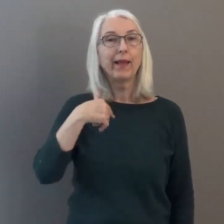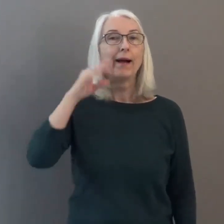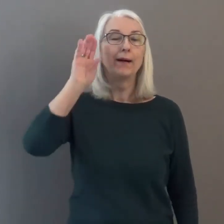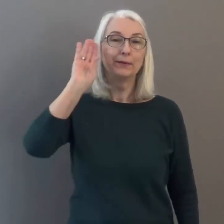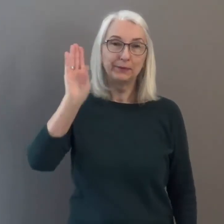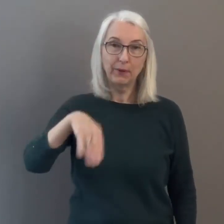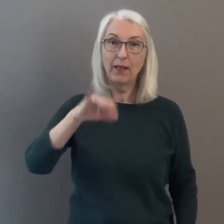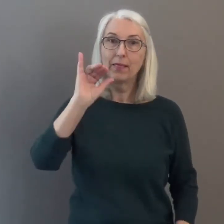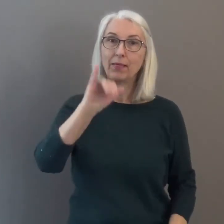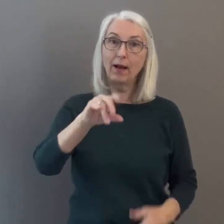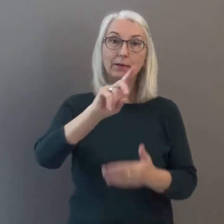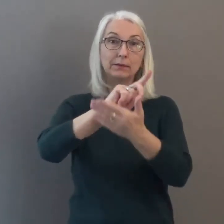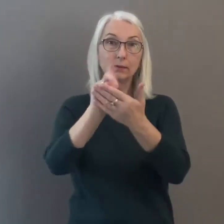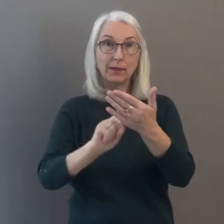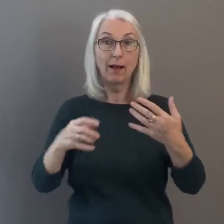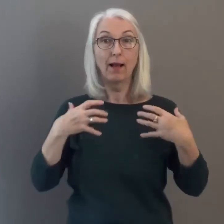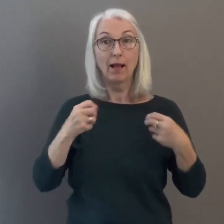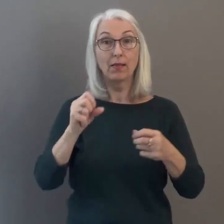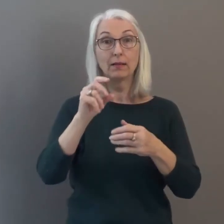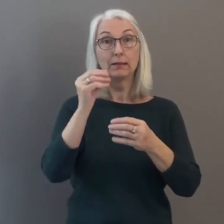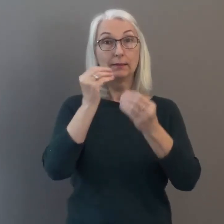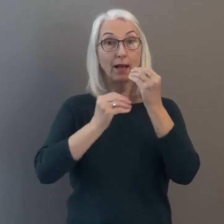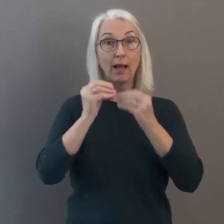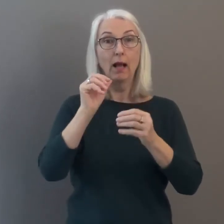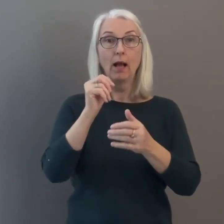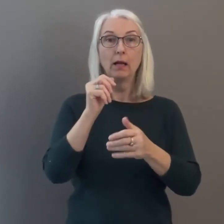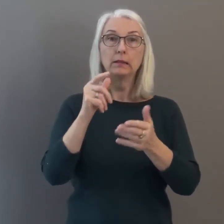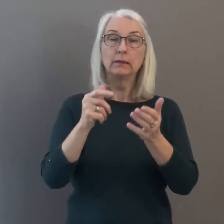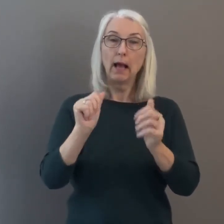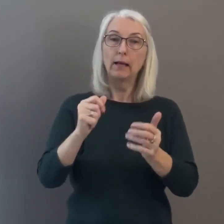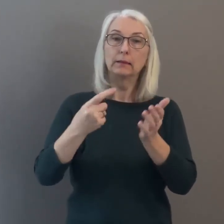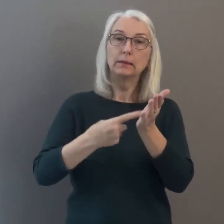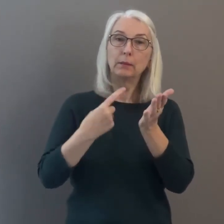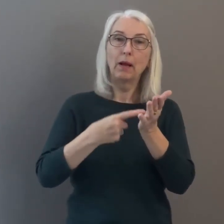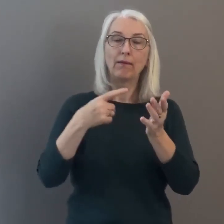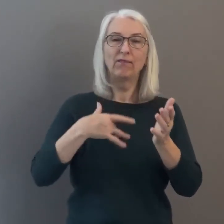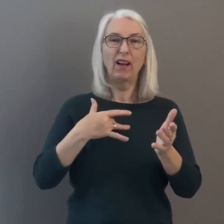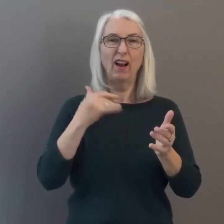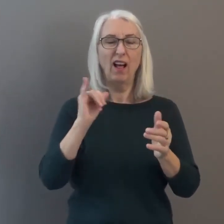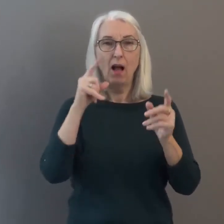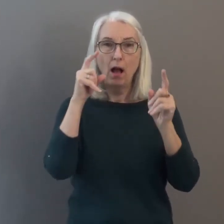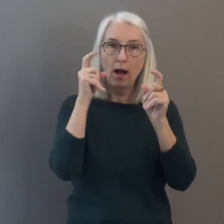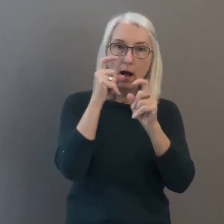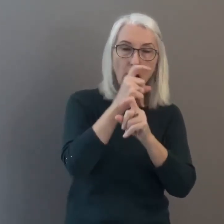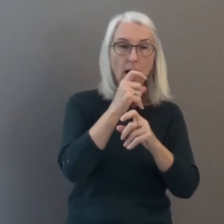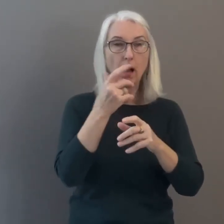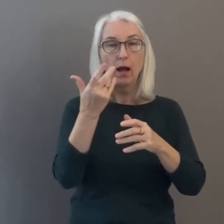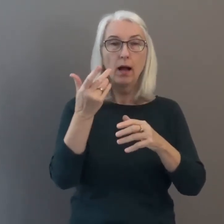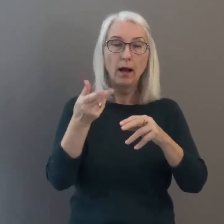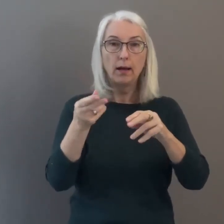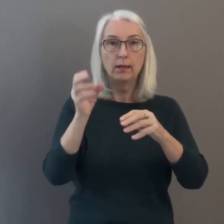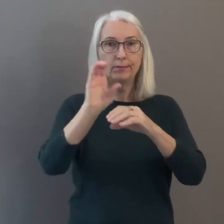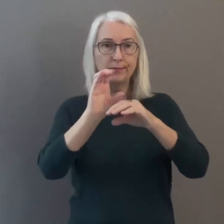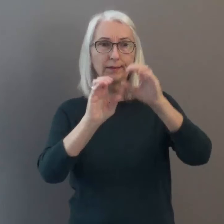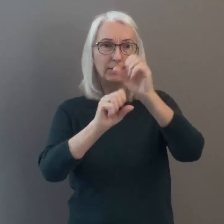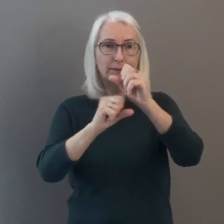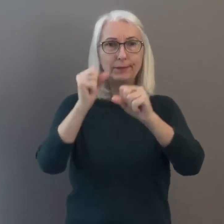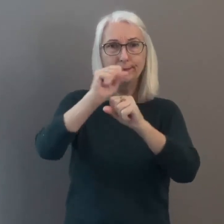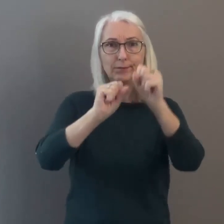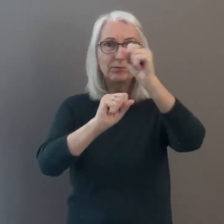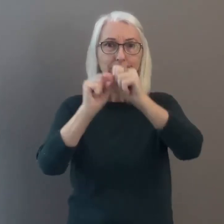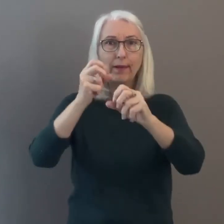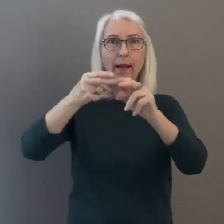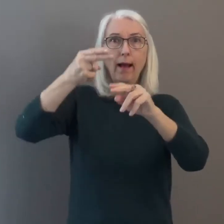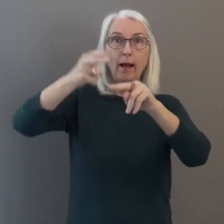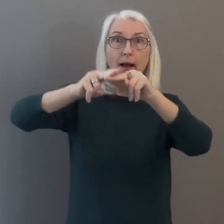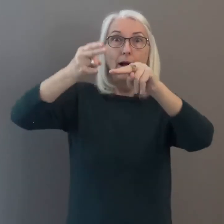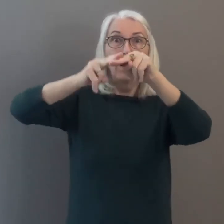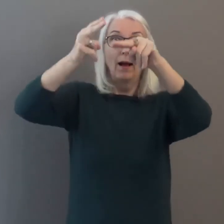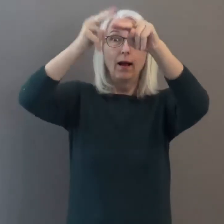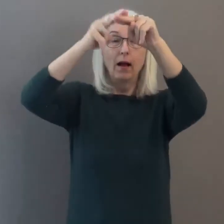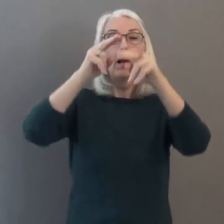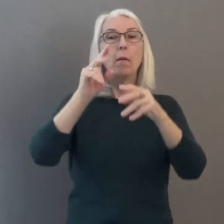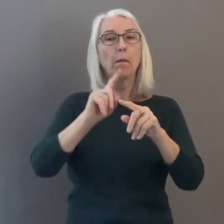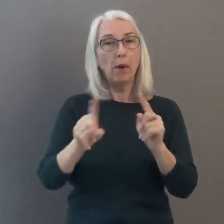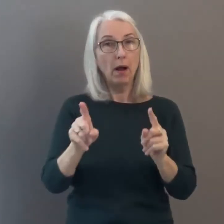I know that designing a healthy diet can sometime feel as complicated as constructing high rises,